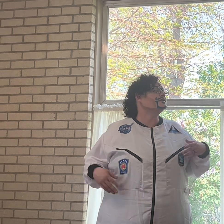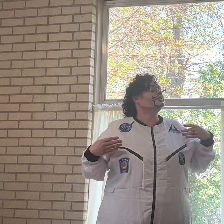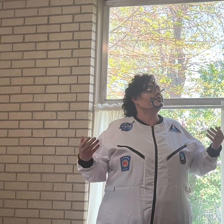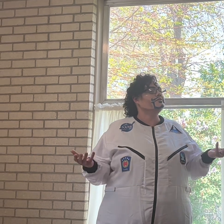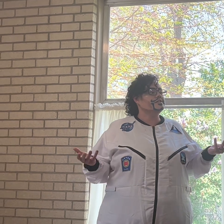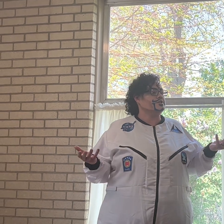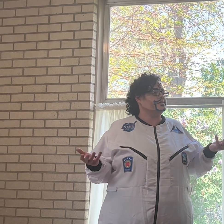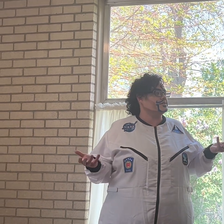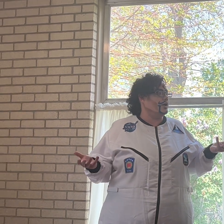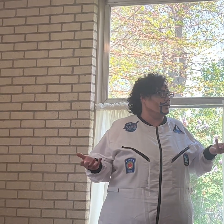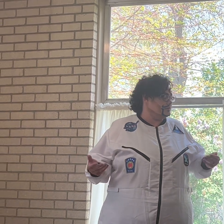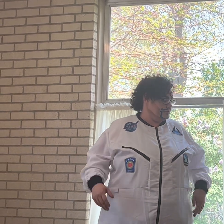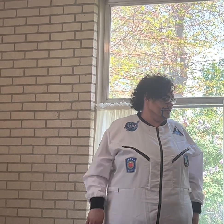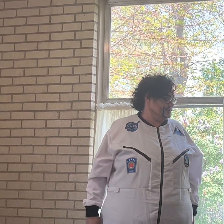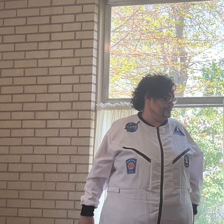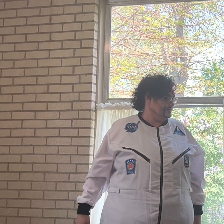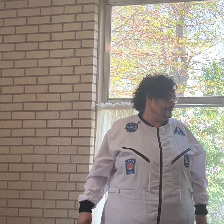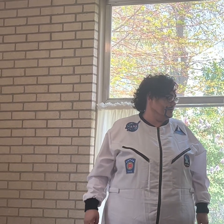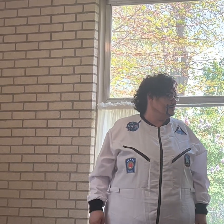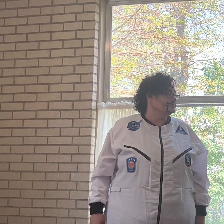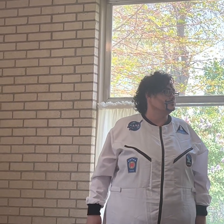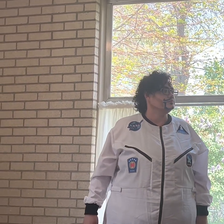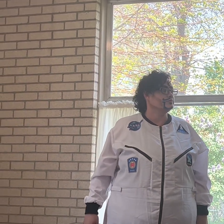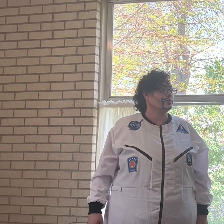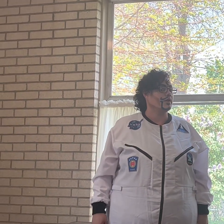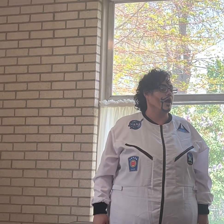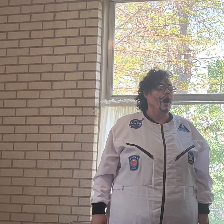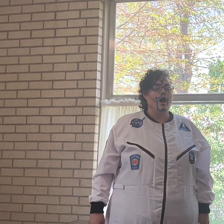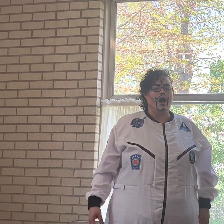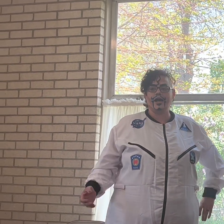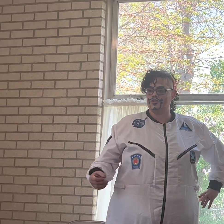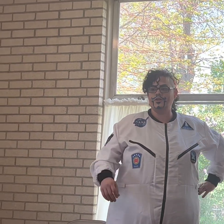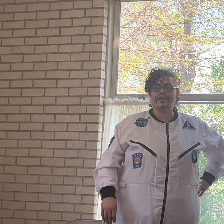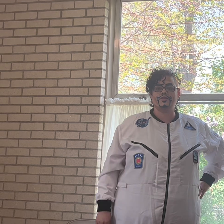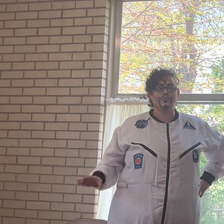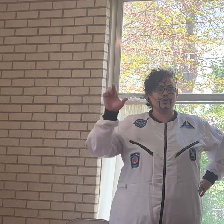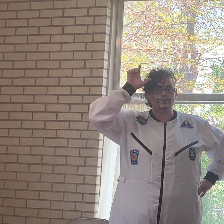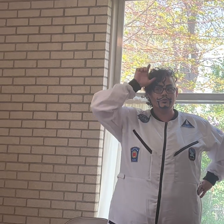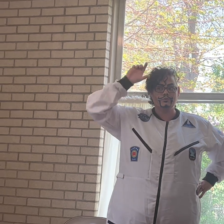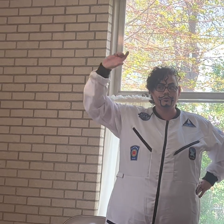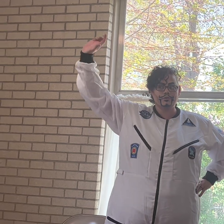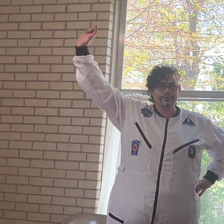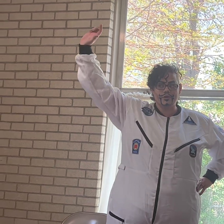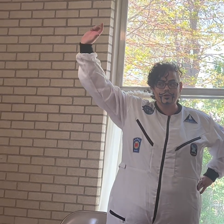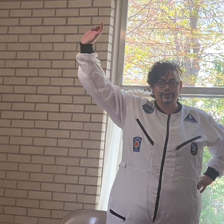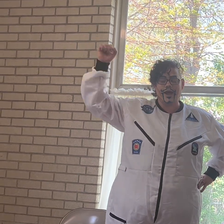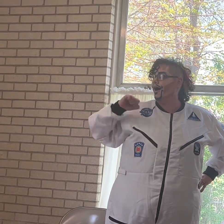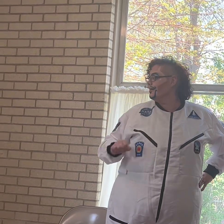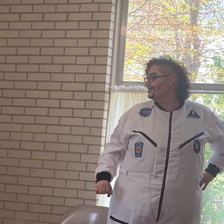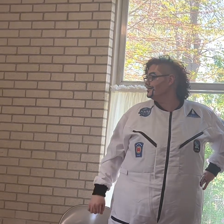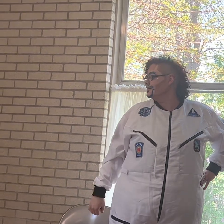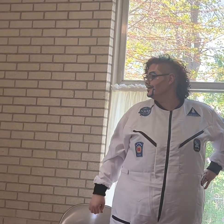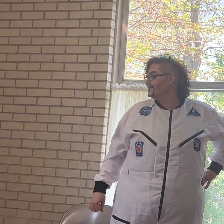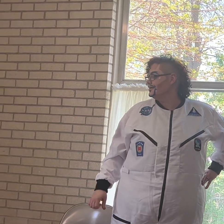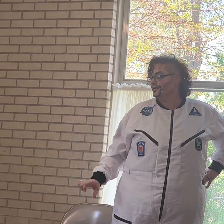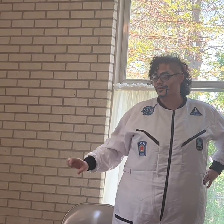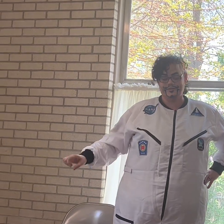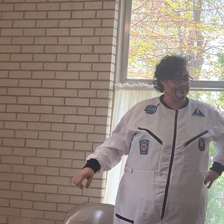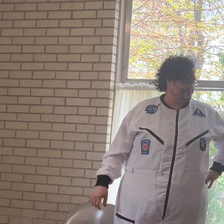Mr. Dixon: I would love to do a song! Miss Cali: Well how about doing a song about the moon? Mr. Dixon: I do like the Moon! Mr. Aaron: Do you all make sure you're all signing the moon?